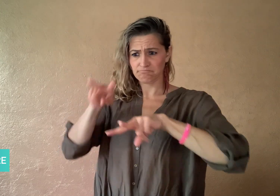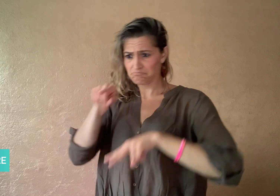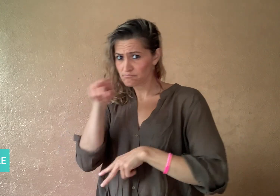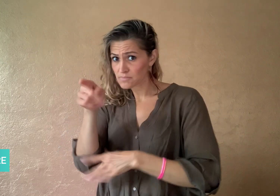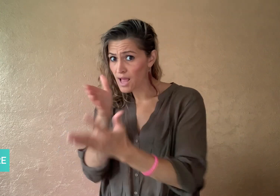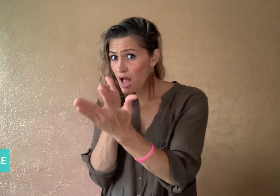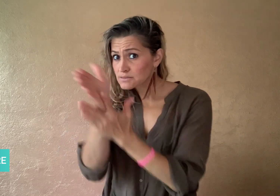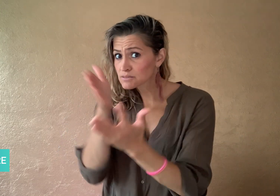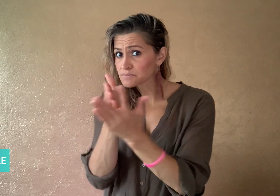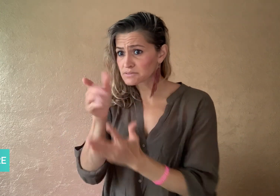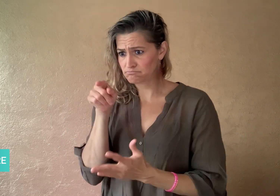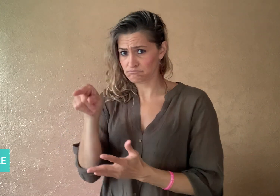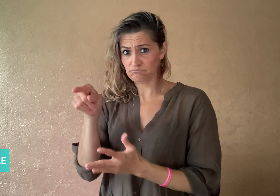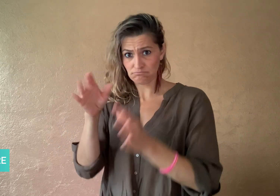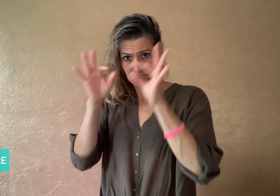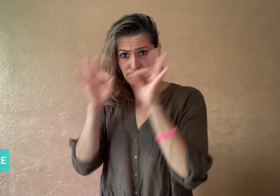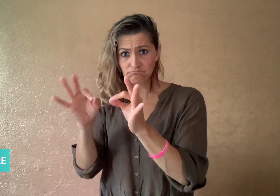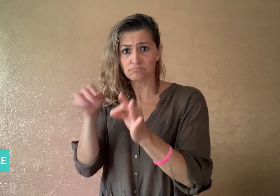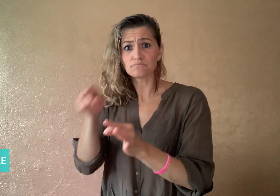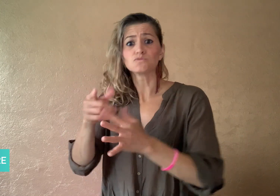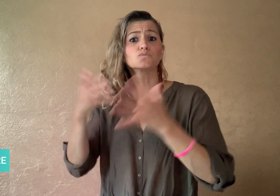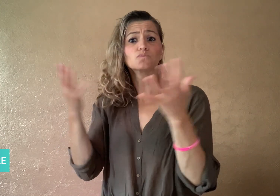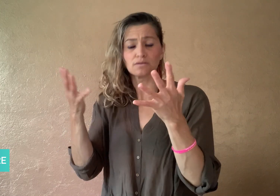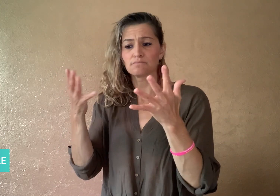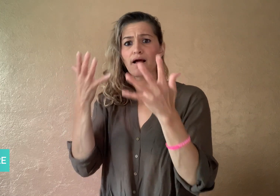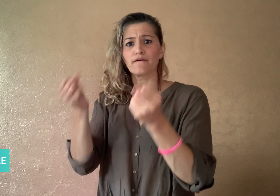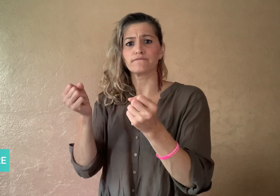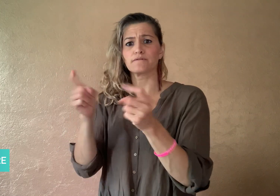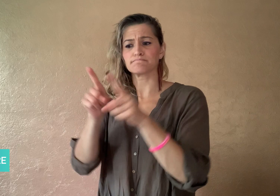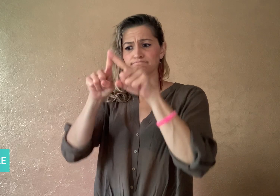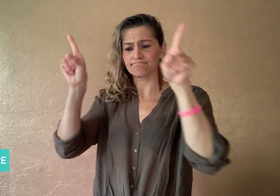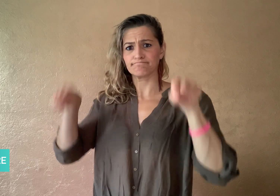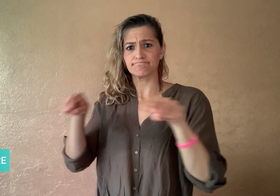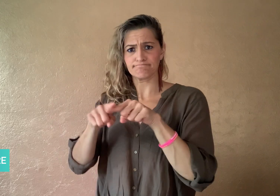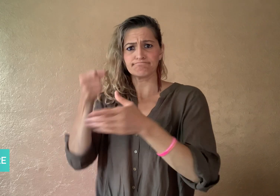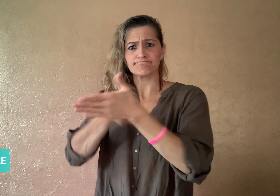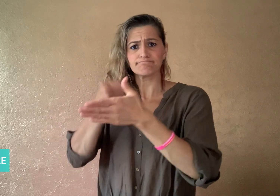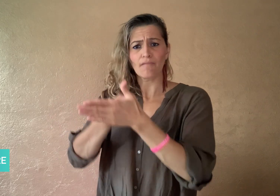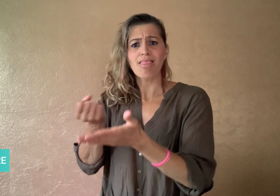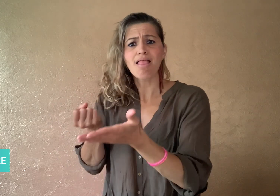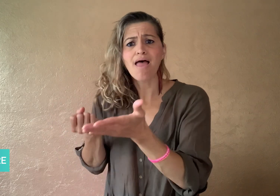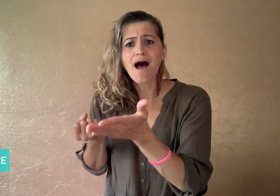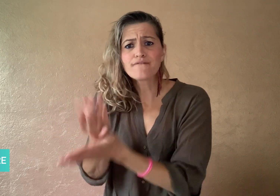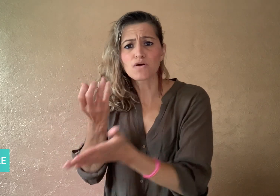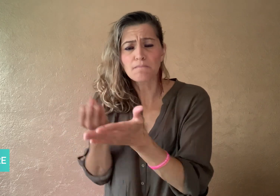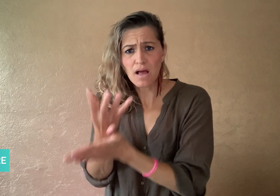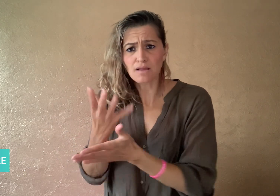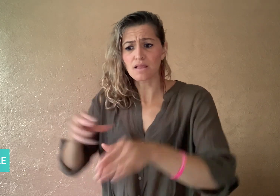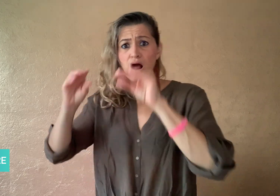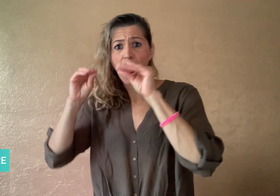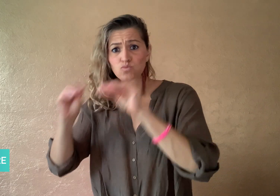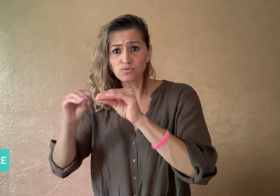of the Information, Education, and Communication (IEC)